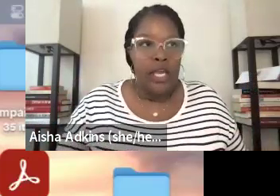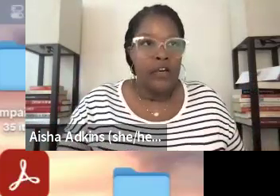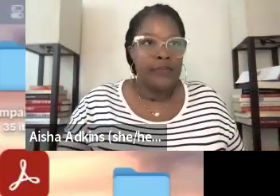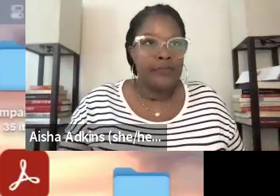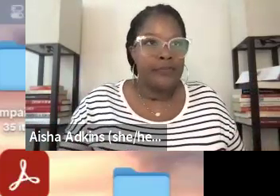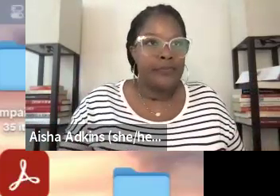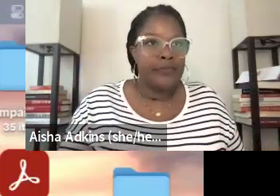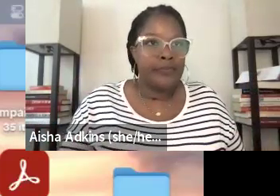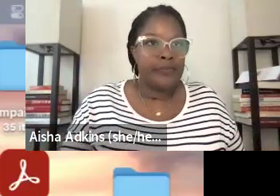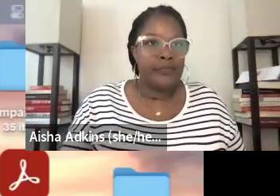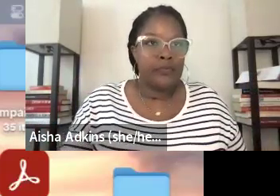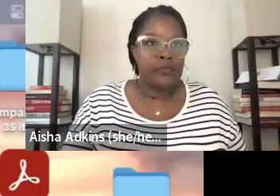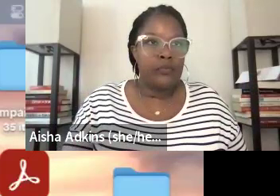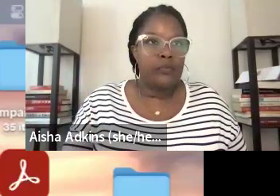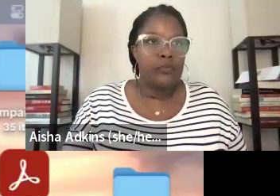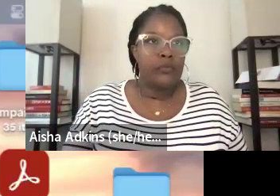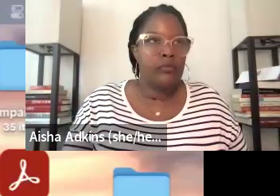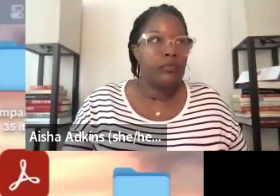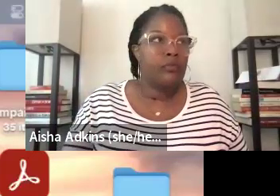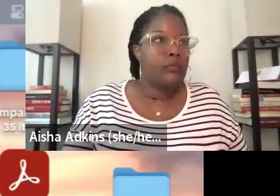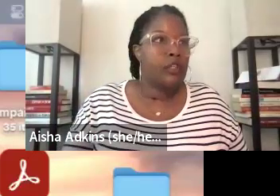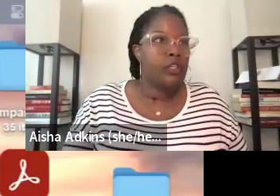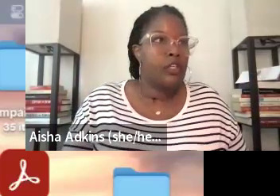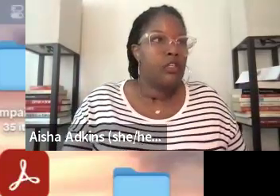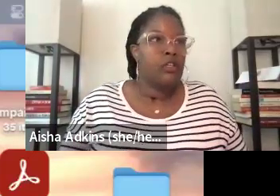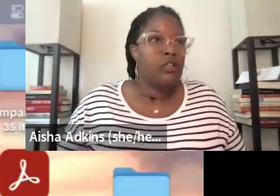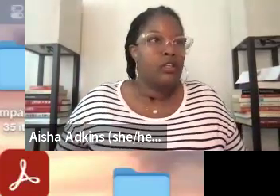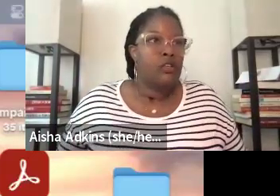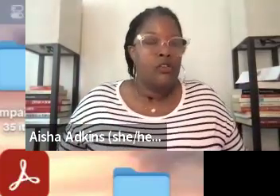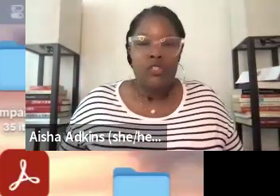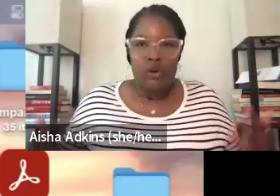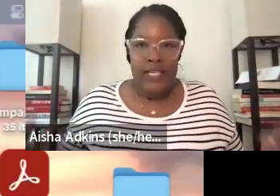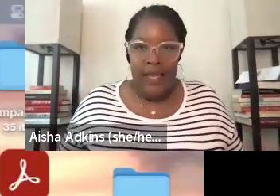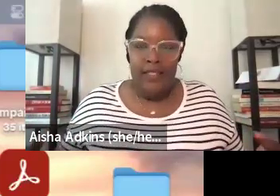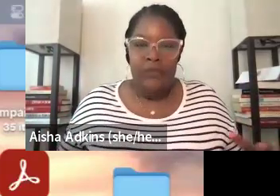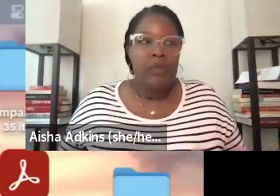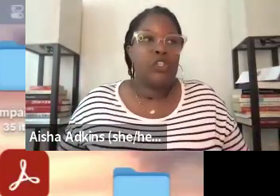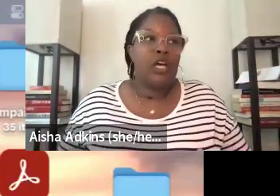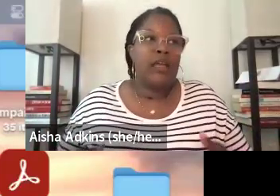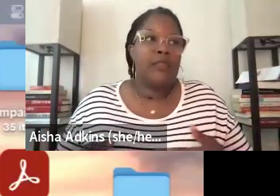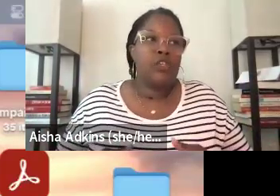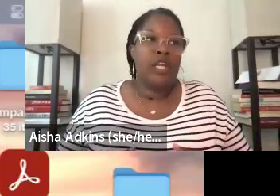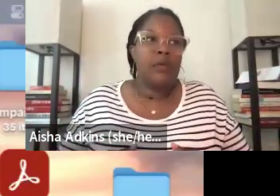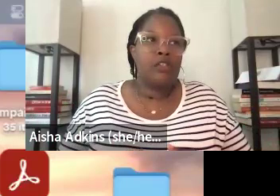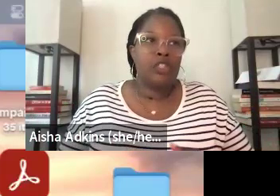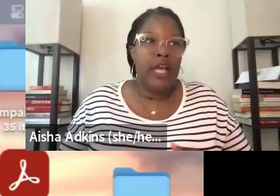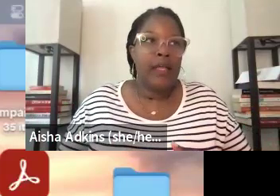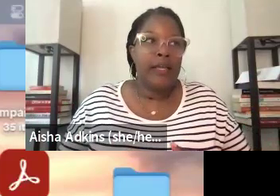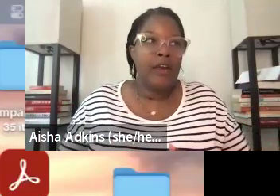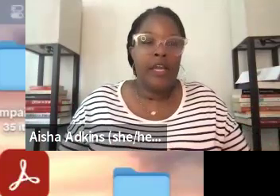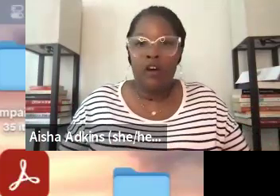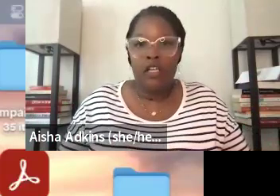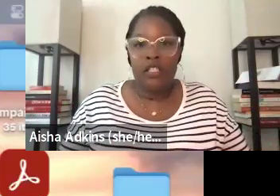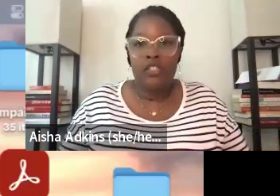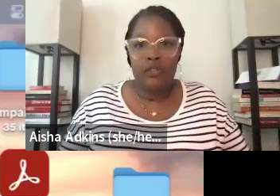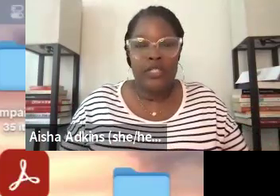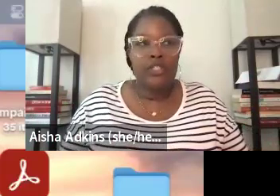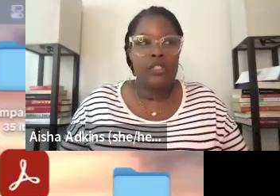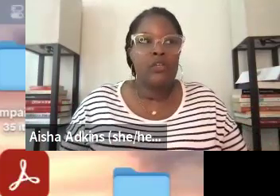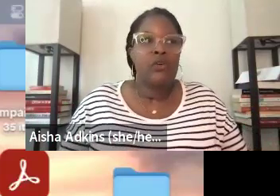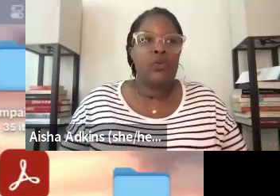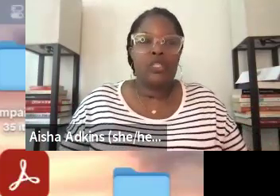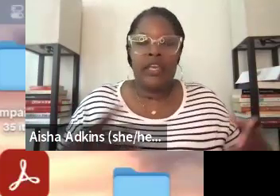care. So again, as Devon mentioned, I am the training manager at Caring Across Generations, which is